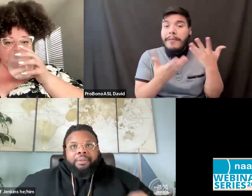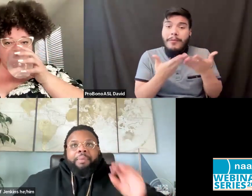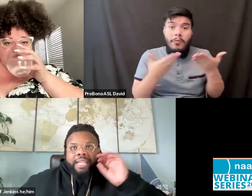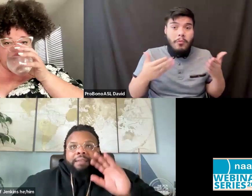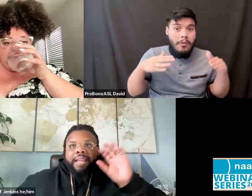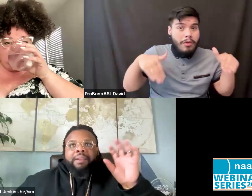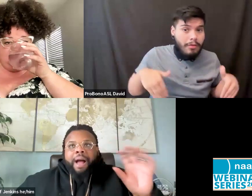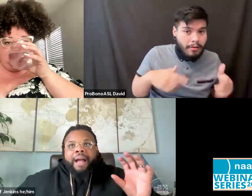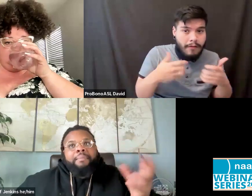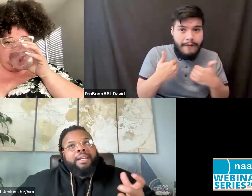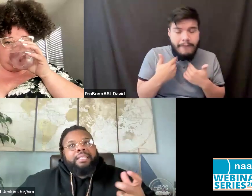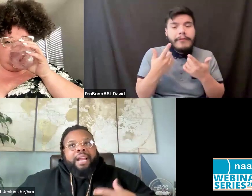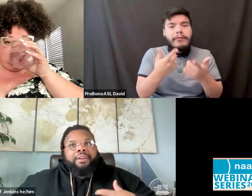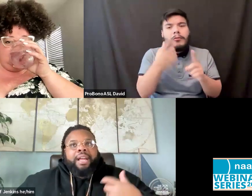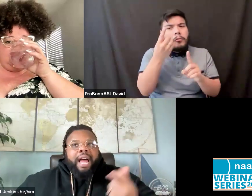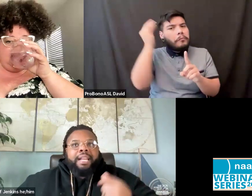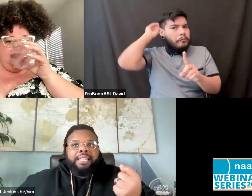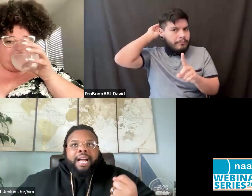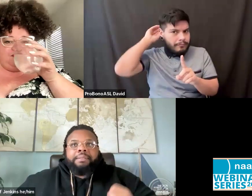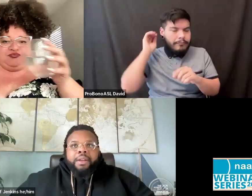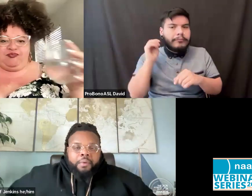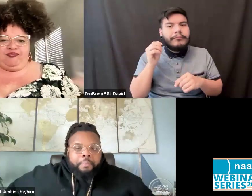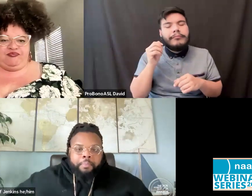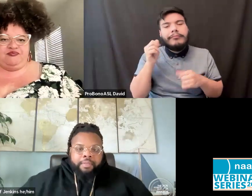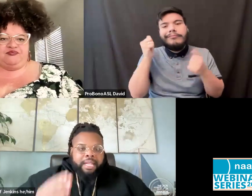So but keep that in mind because I know that a lot of times when people think